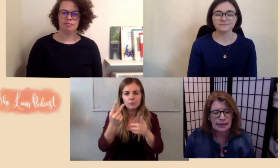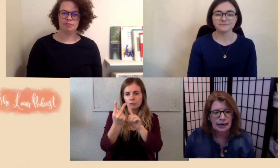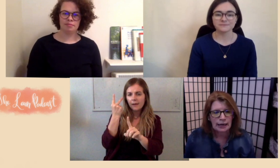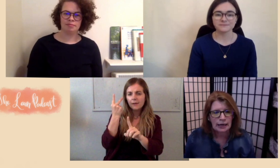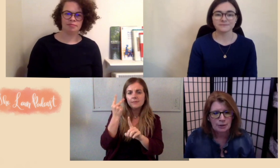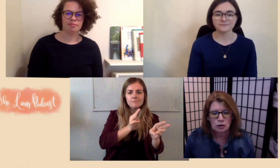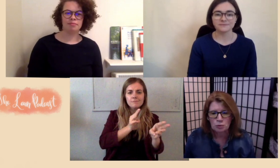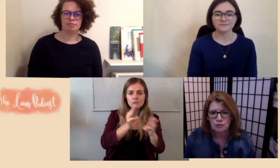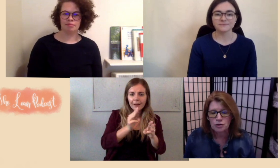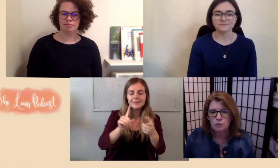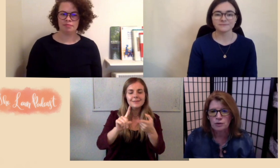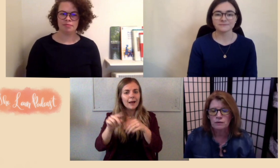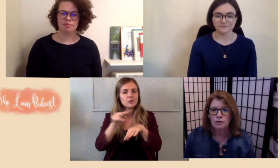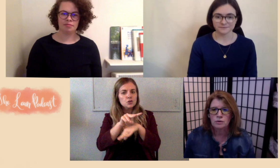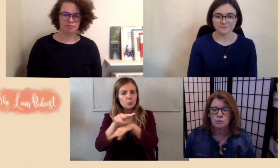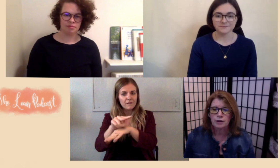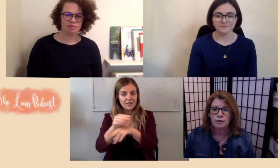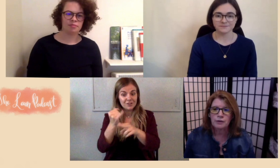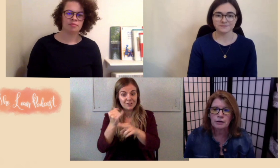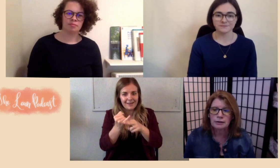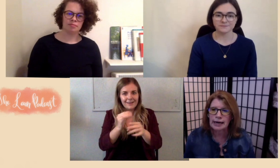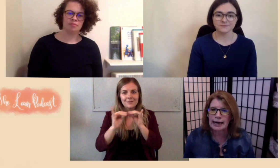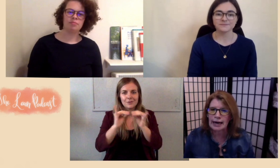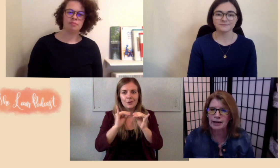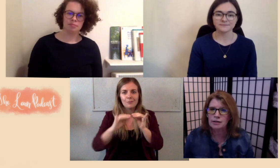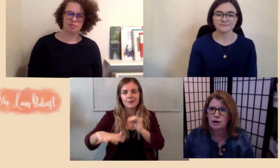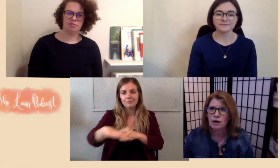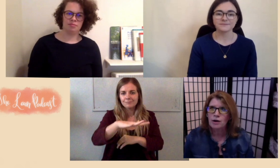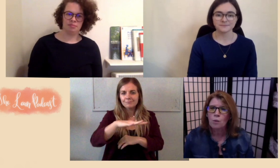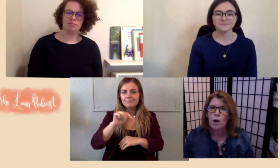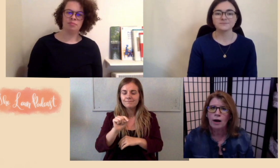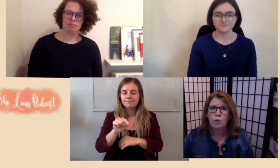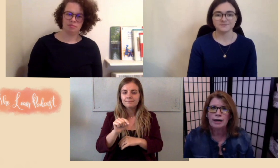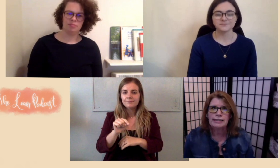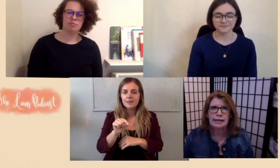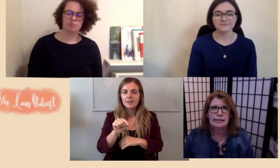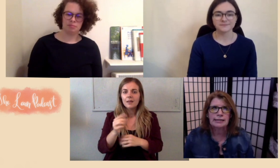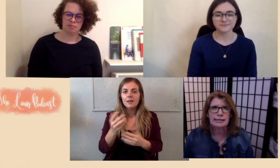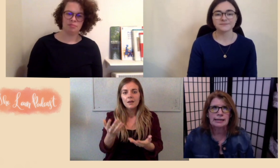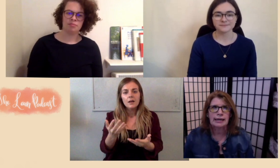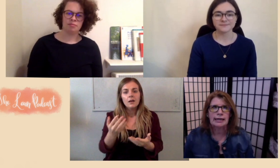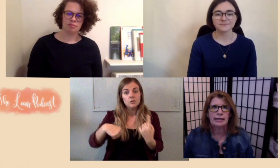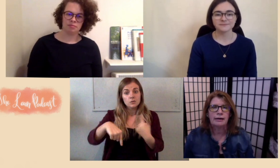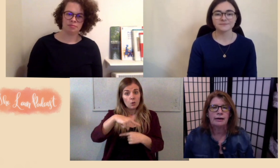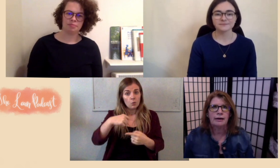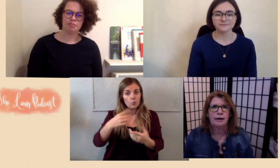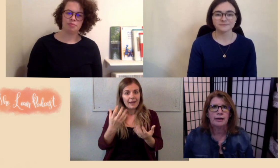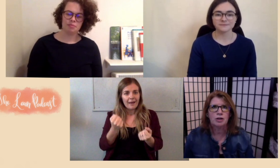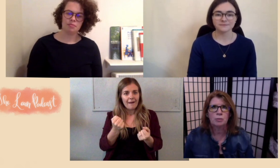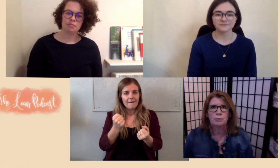And while we tend to take interpreting practice and reflection more broadly,